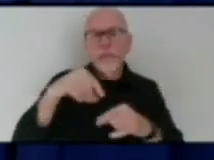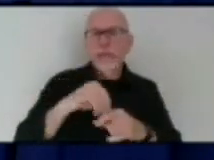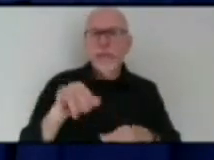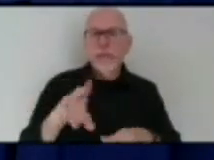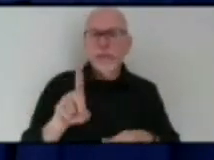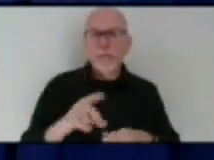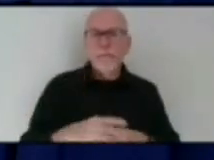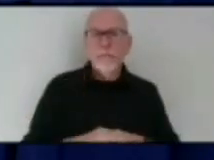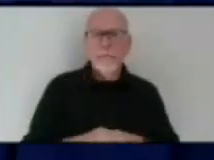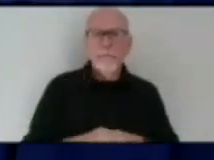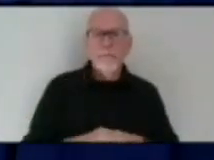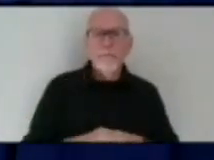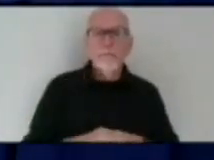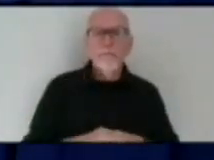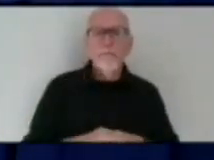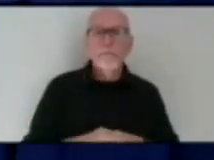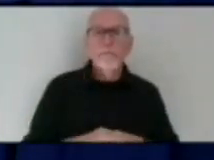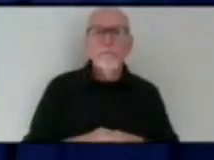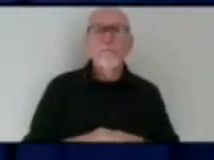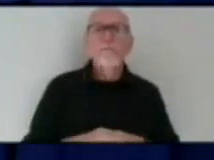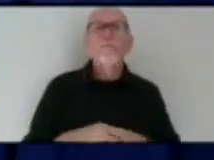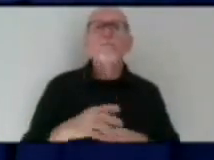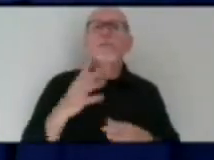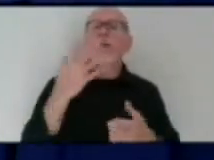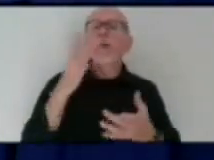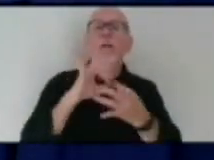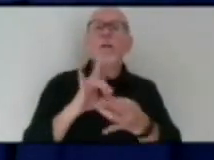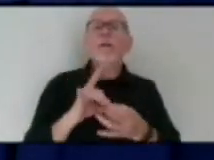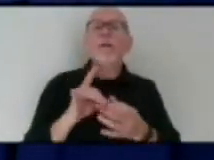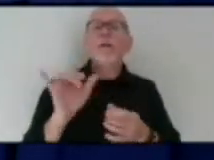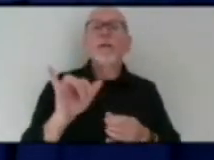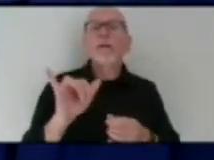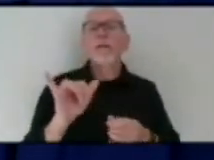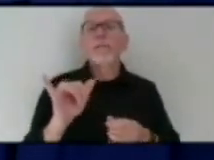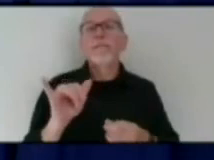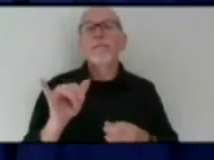and I think when it comes to doing things like maybe changing the hours of